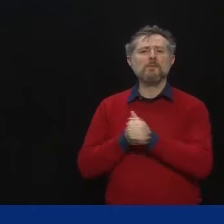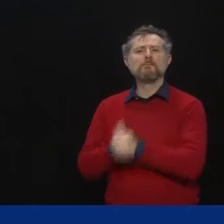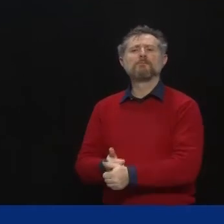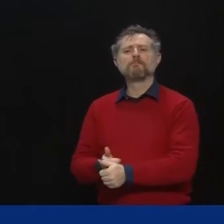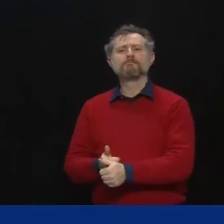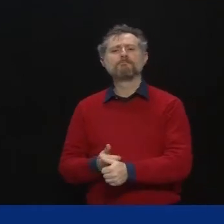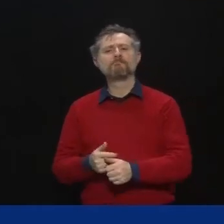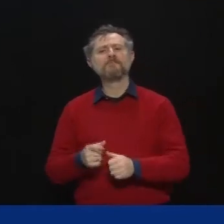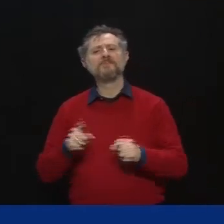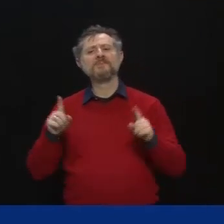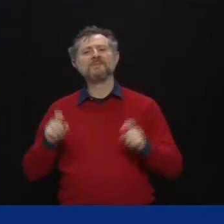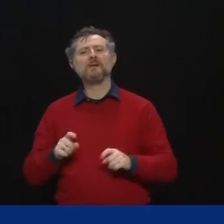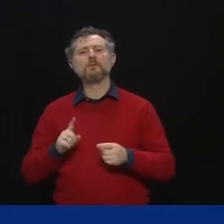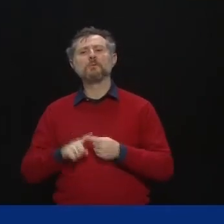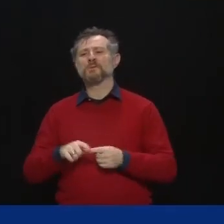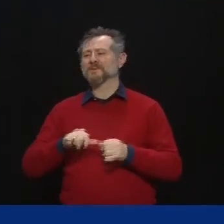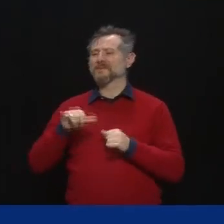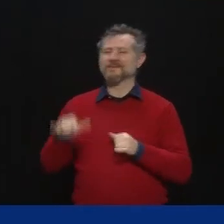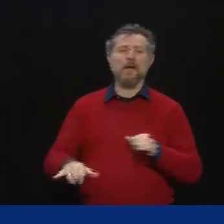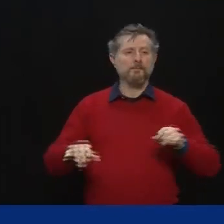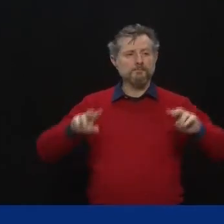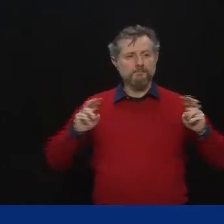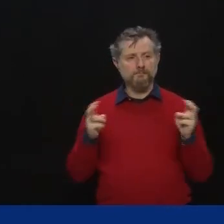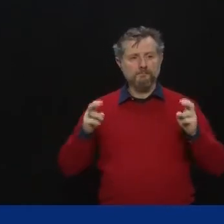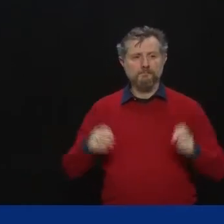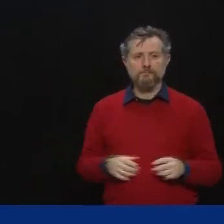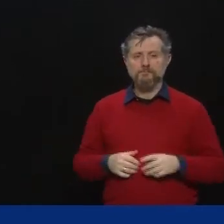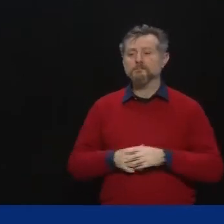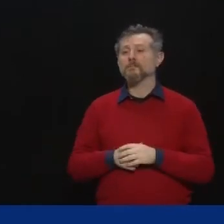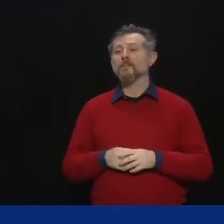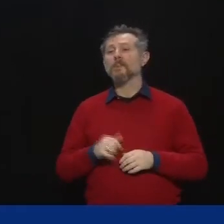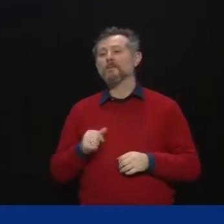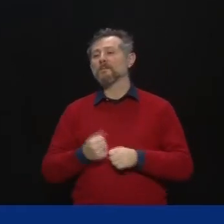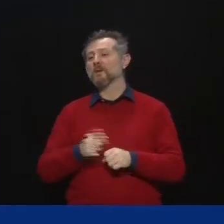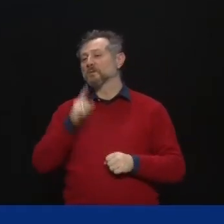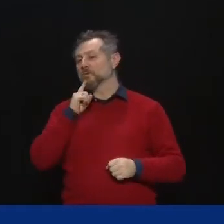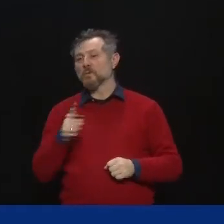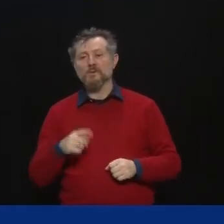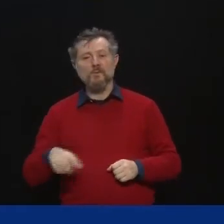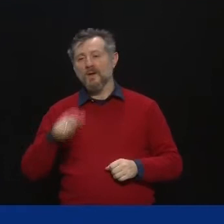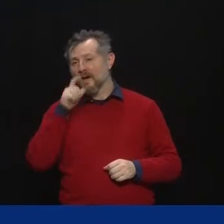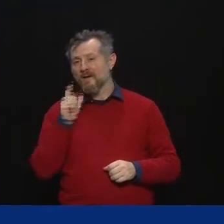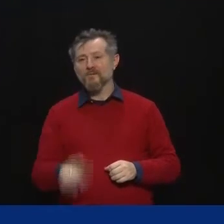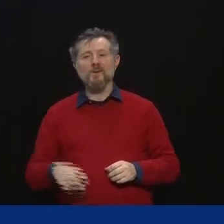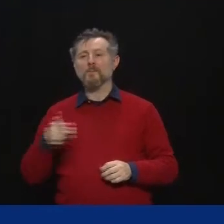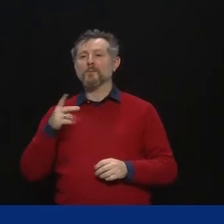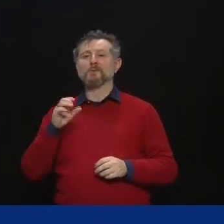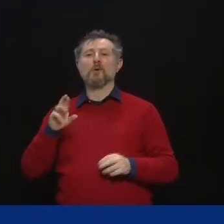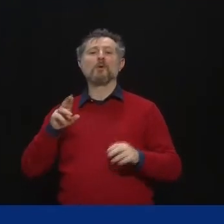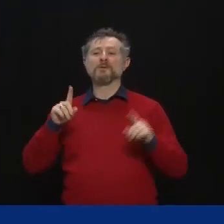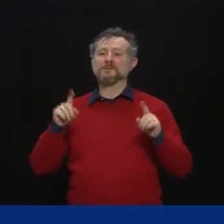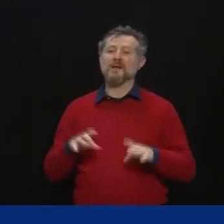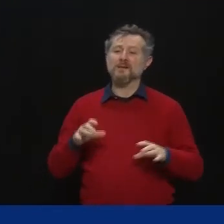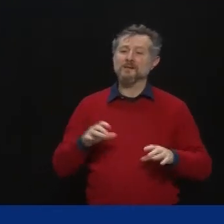OUR SCHOOLS OPEN. SO WE WANTED TO MAKE SURE THAT